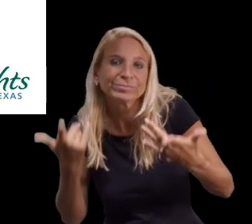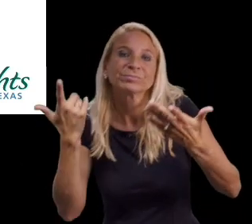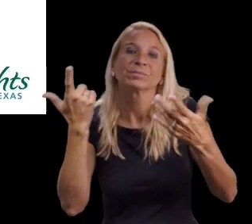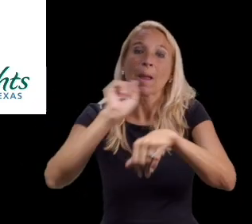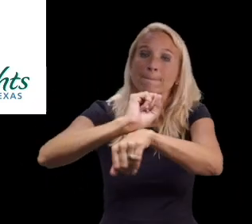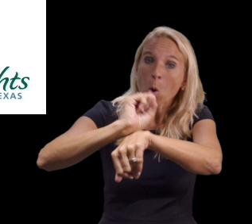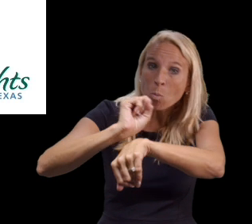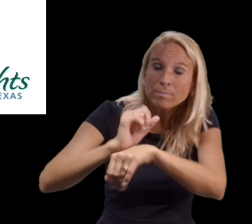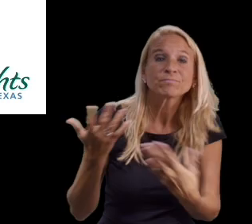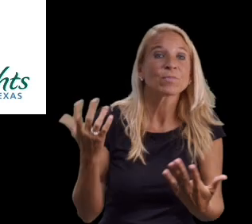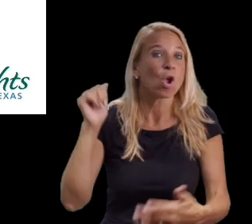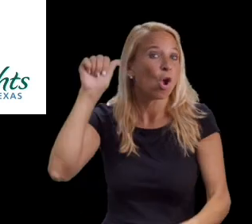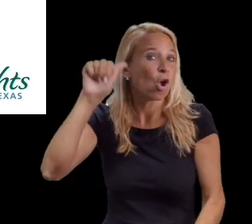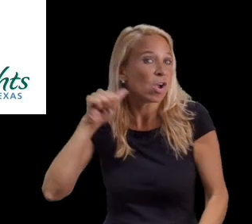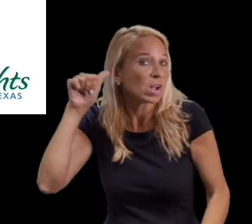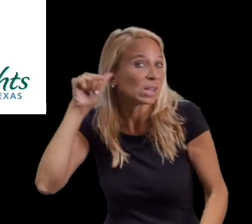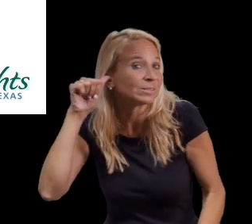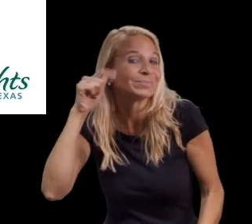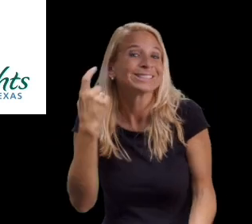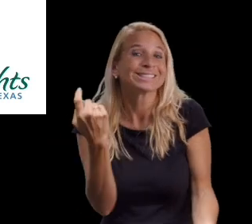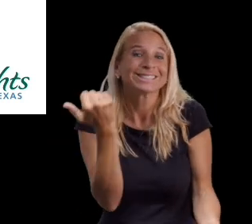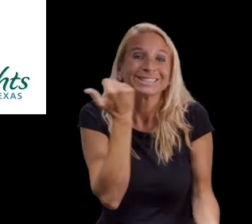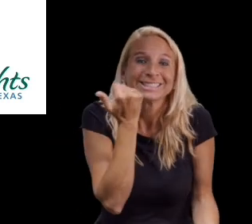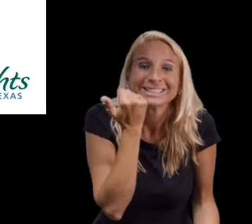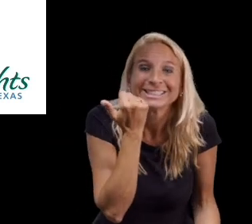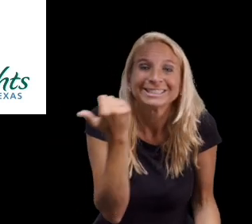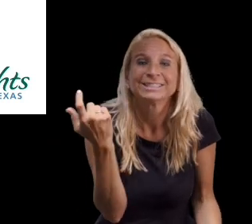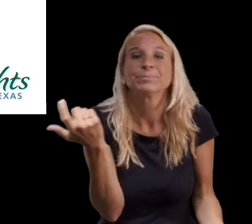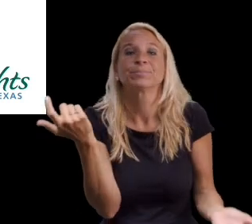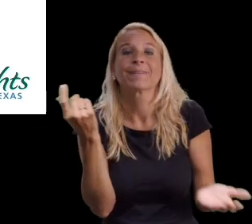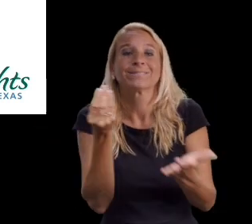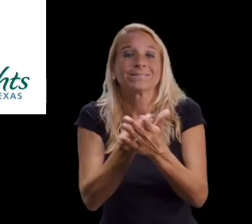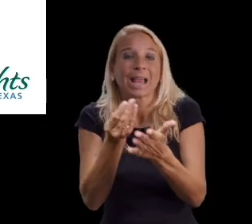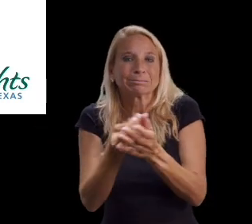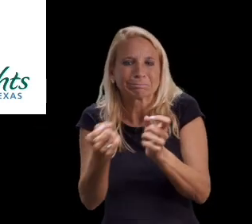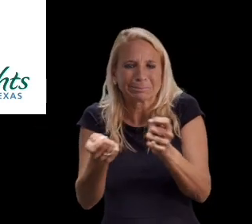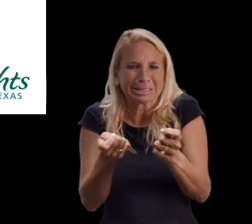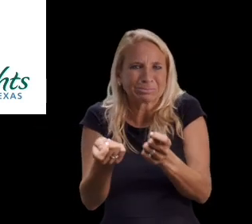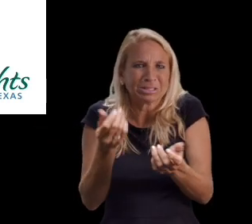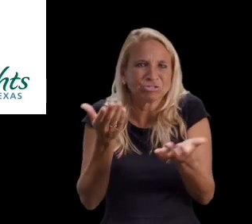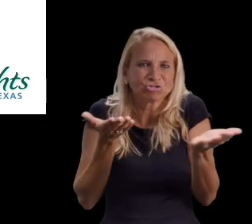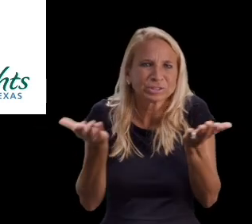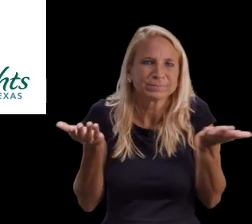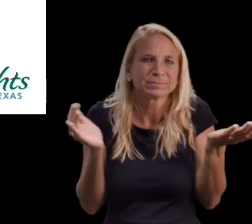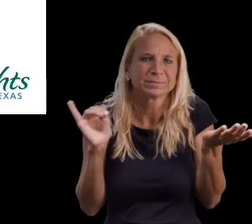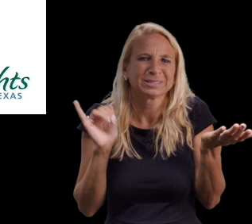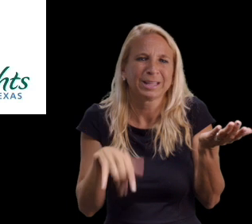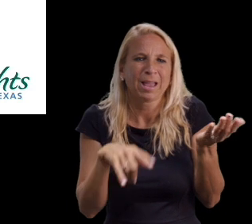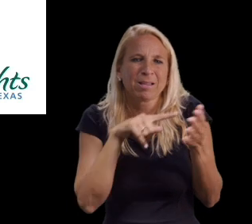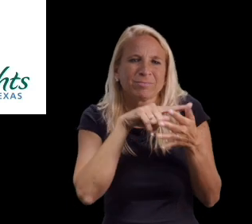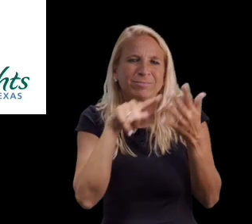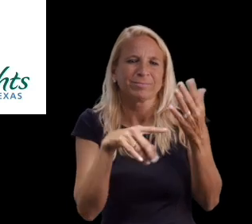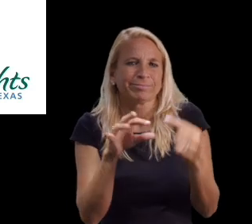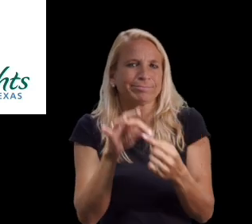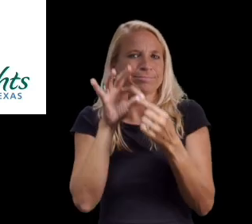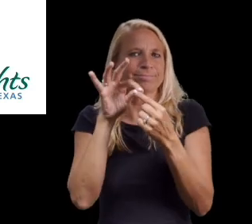employment, audiology, dental, financial management services, which are unique